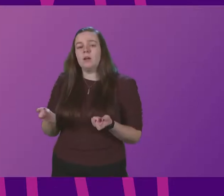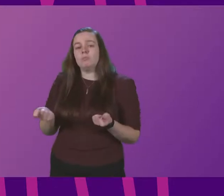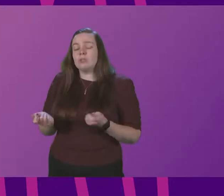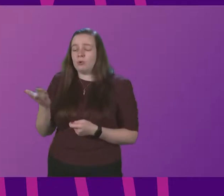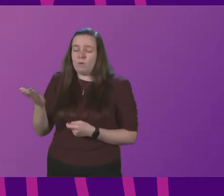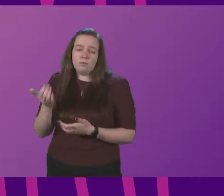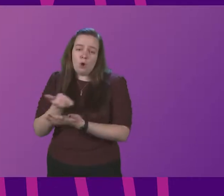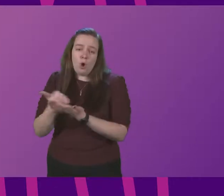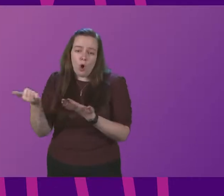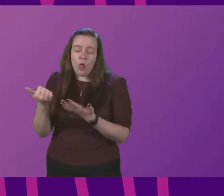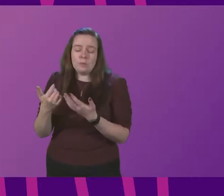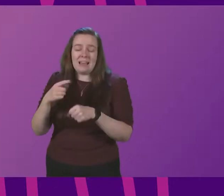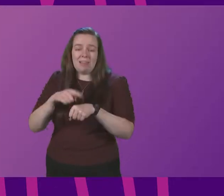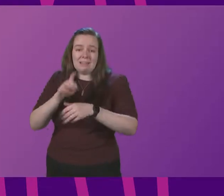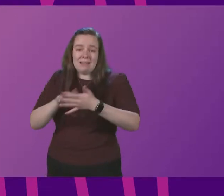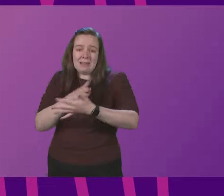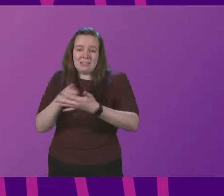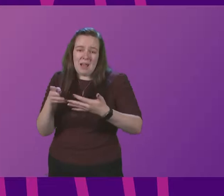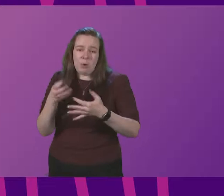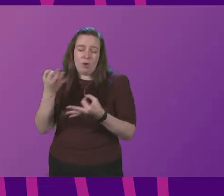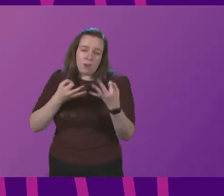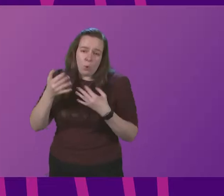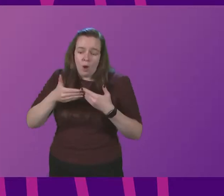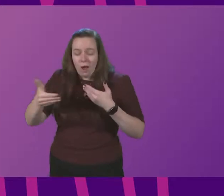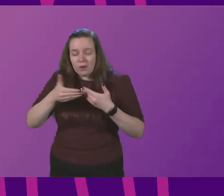In the timetable of an inquiry, there is always a challenge between